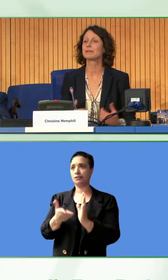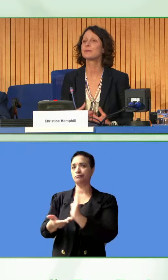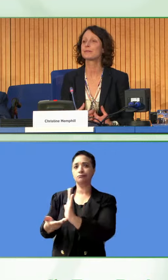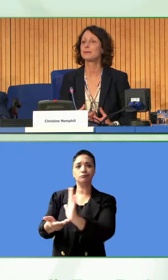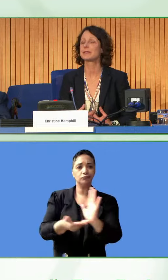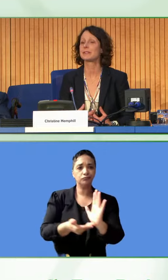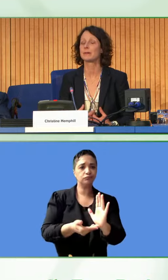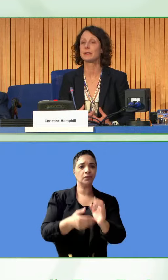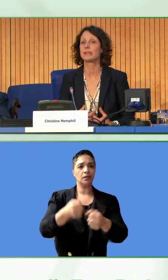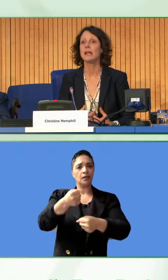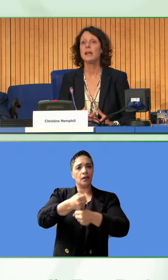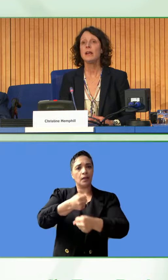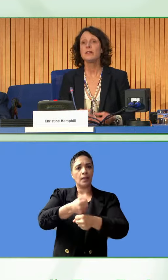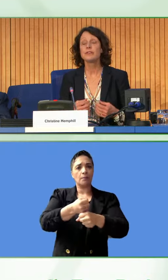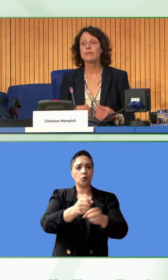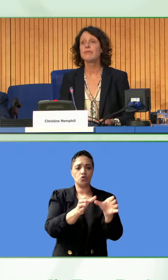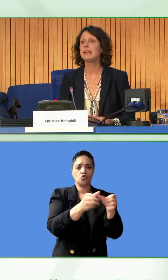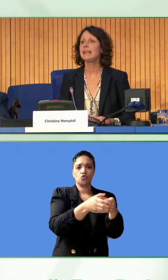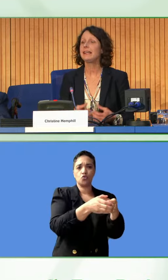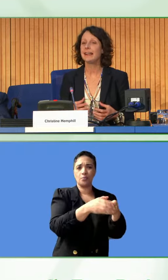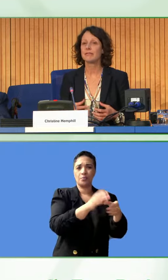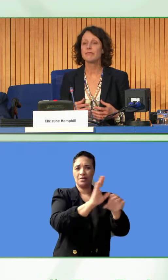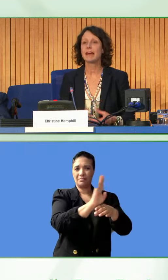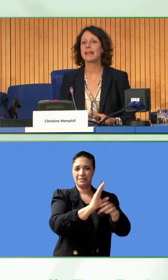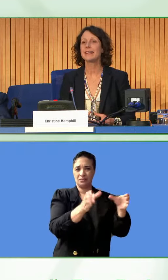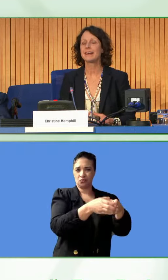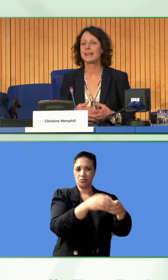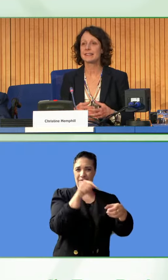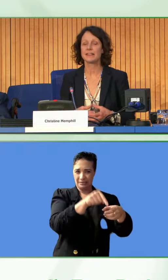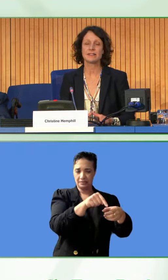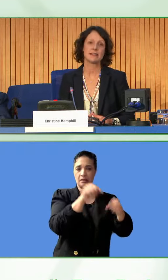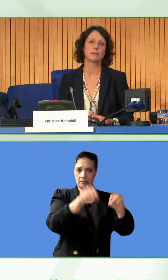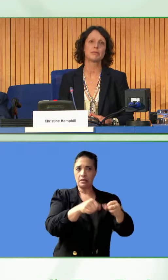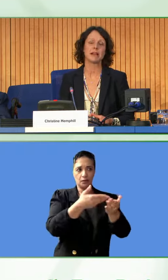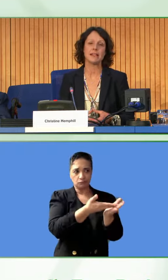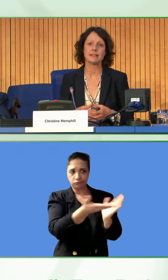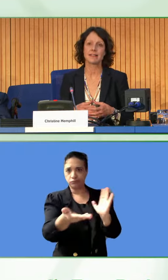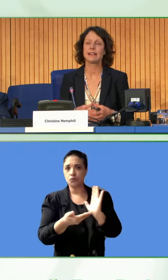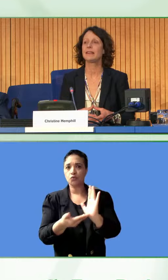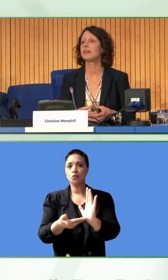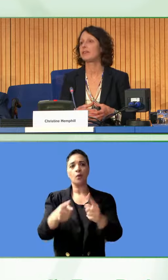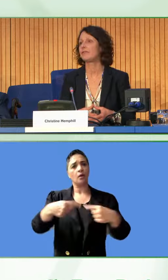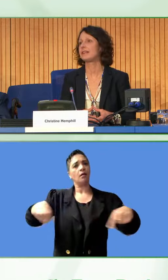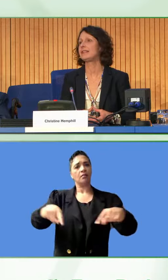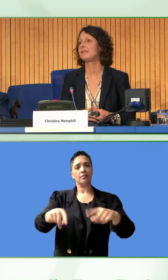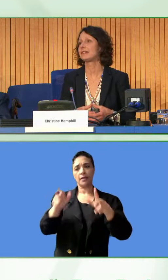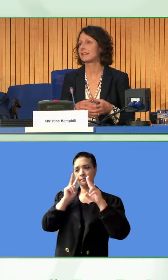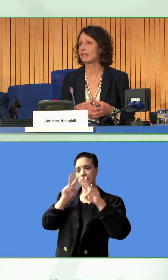resource groups and so on, to really recognise and celebrate the level of inventiveness and